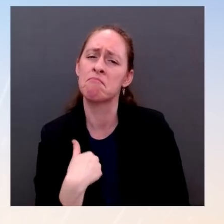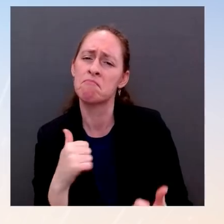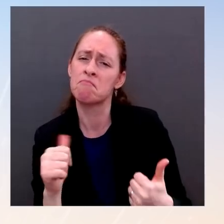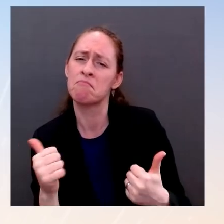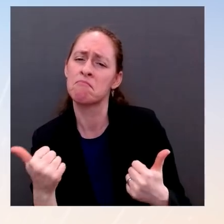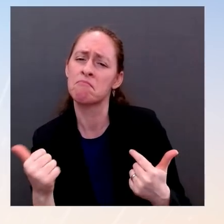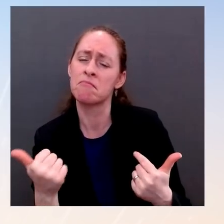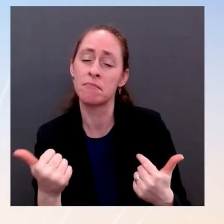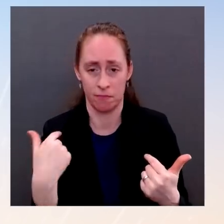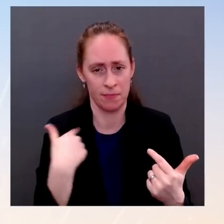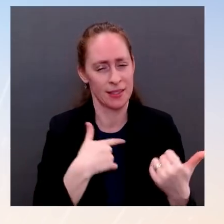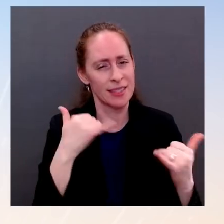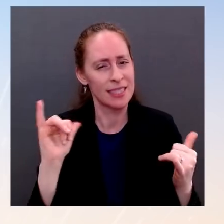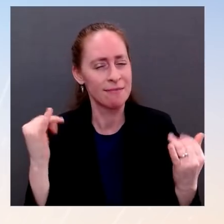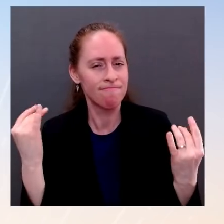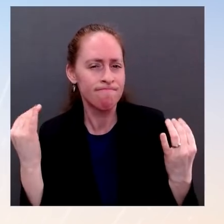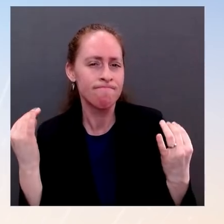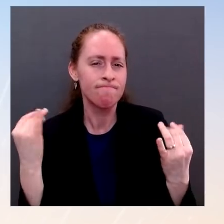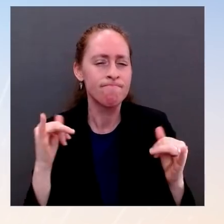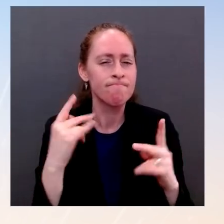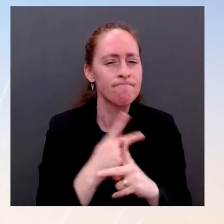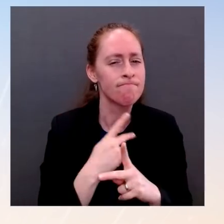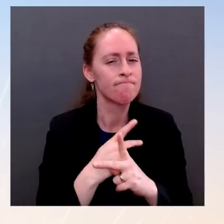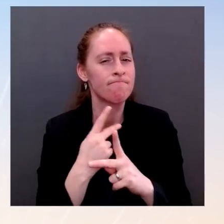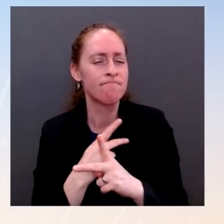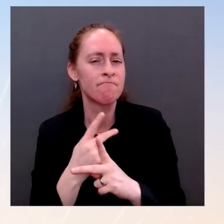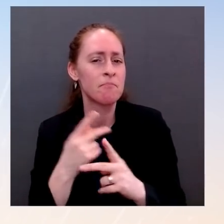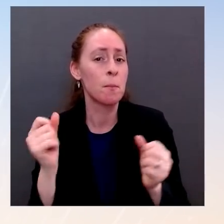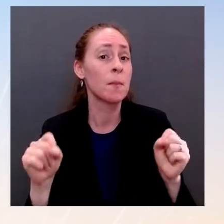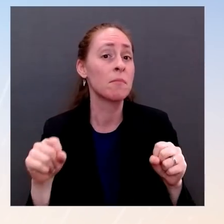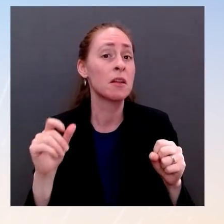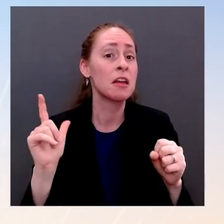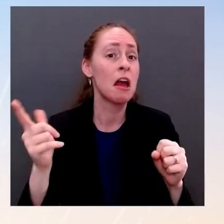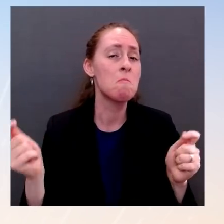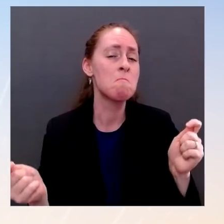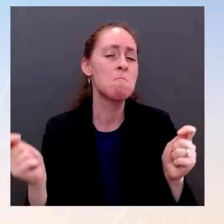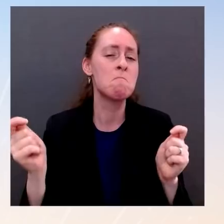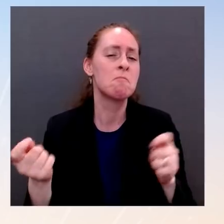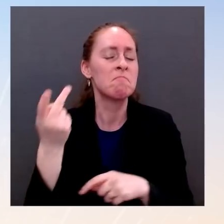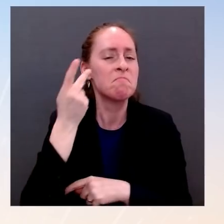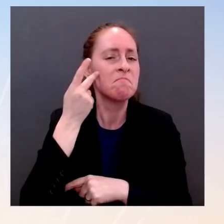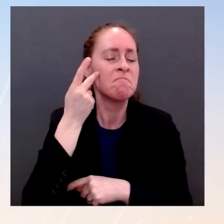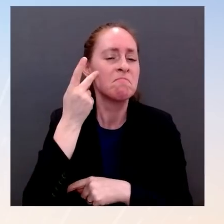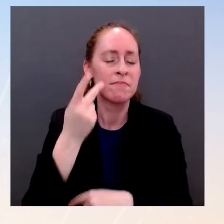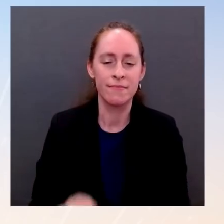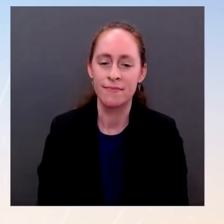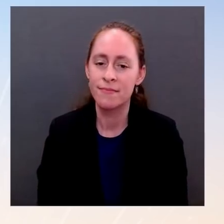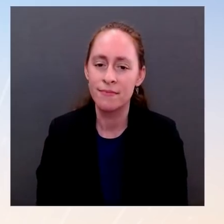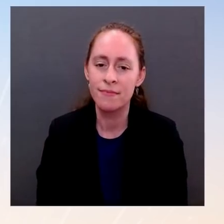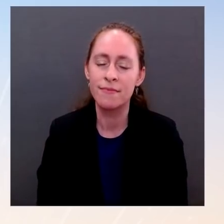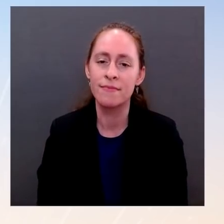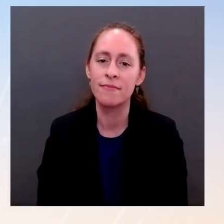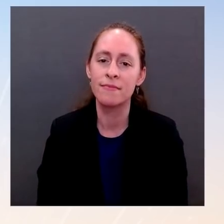we'll revise our judgments as time goes on. The Press: I thought you guys had said you were going to start at the maximum -- that it wouldn't be like a --